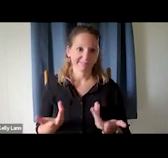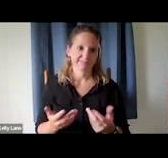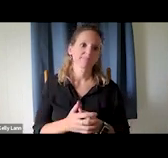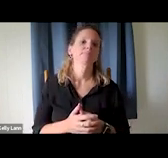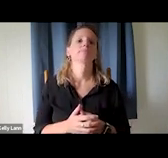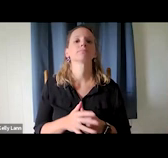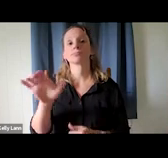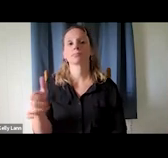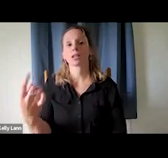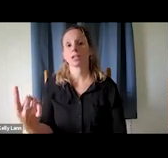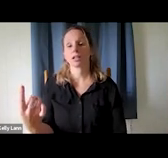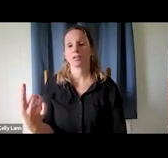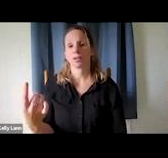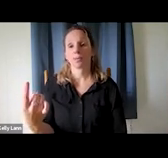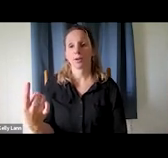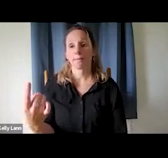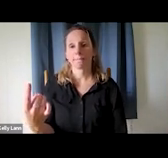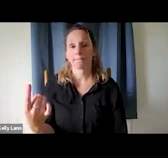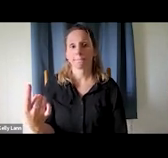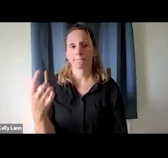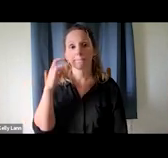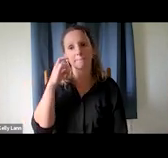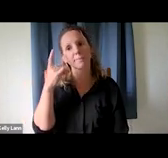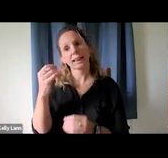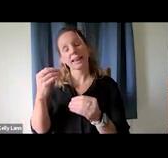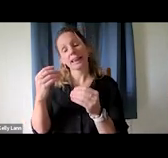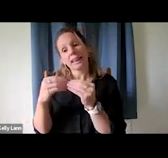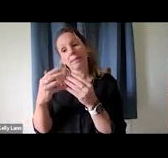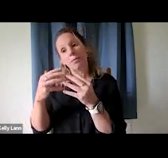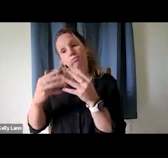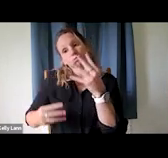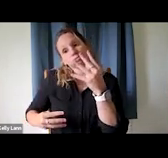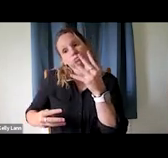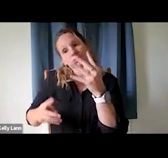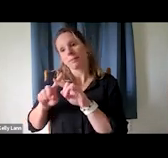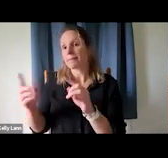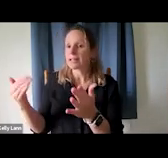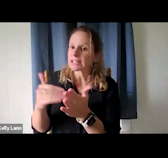Another ineffective description. This one's a little bit longer. It gives us, again, it gives us a background